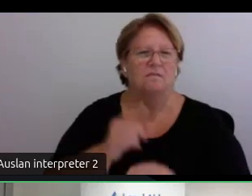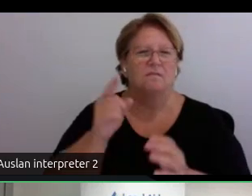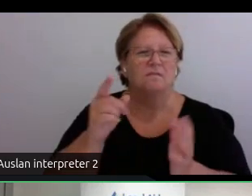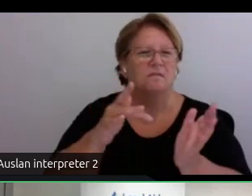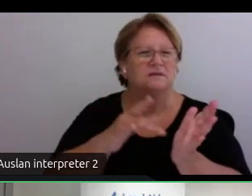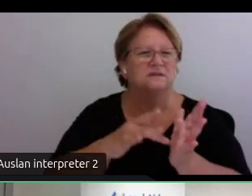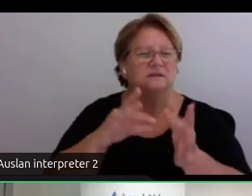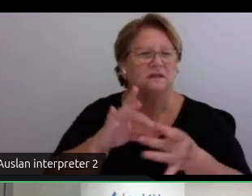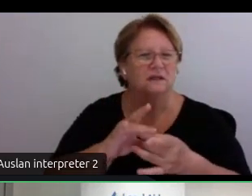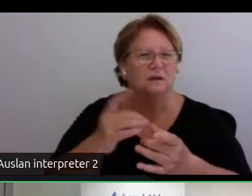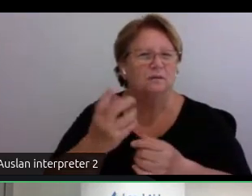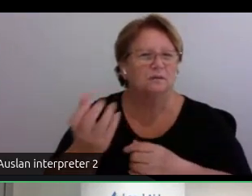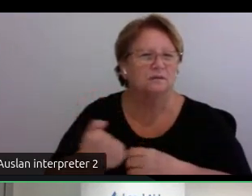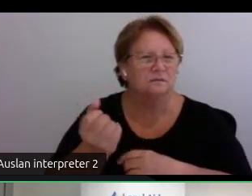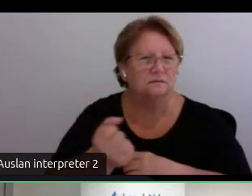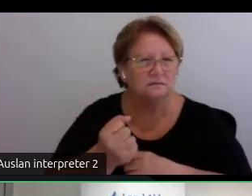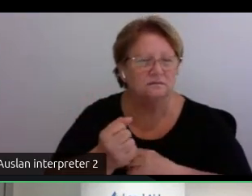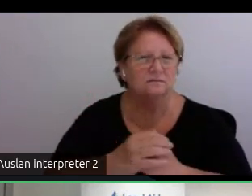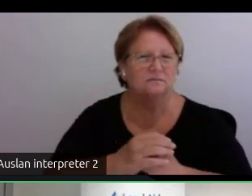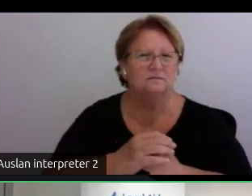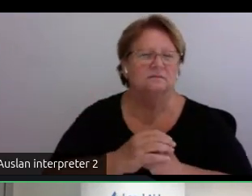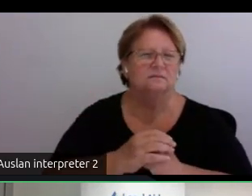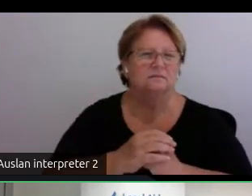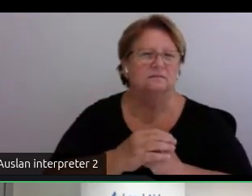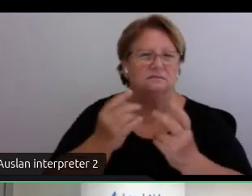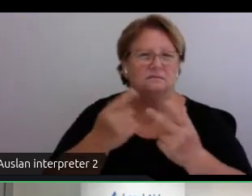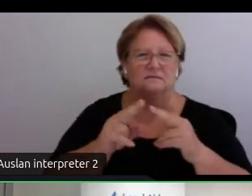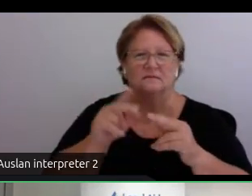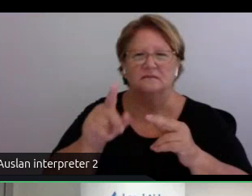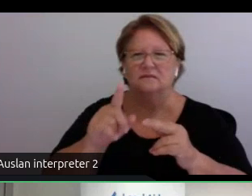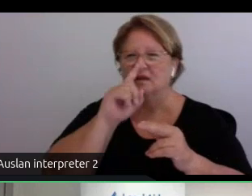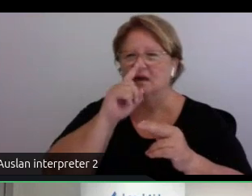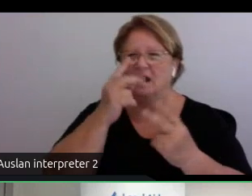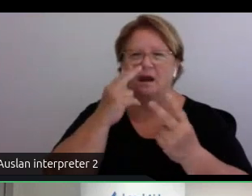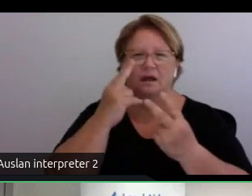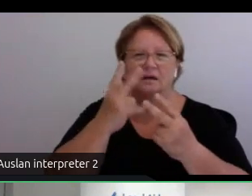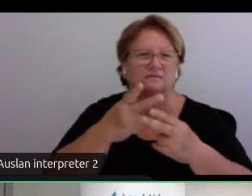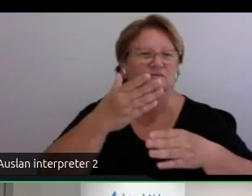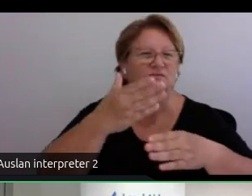in receipt of Centrelink income. um not meeting your job participation requirements might be an